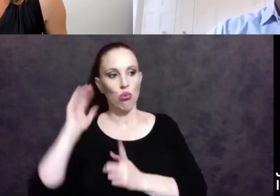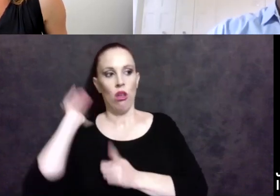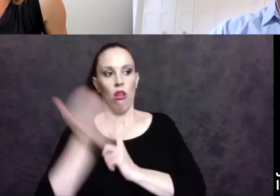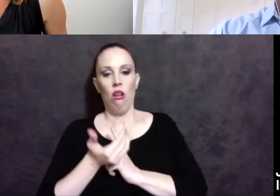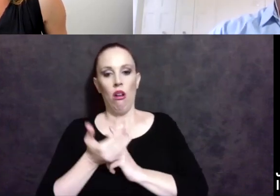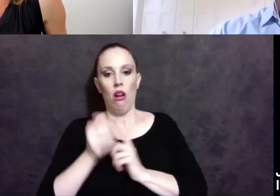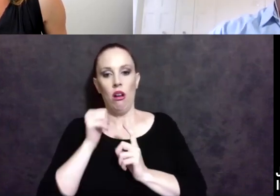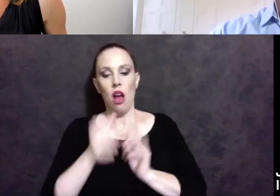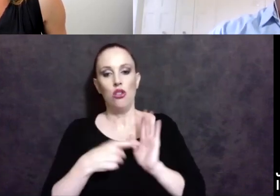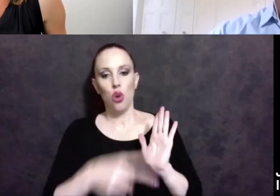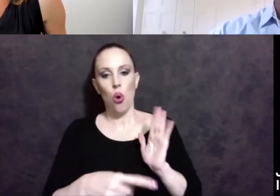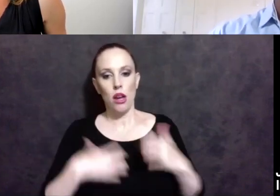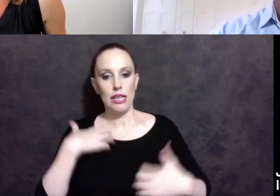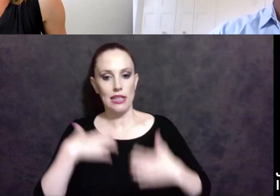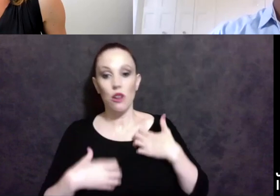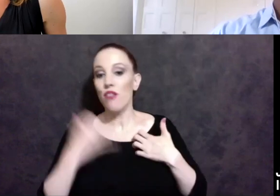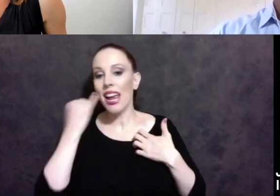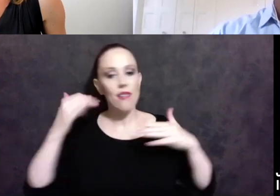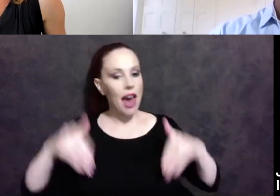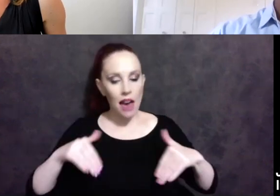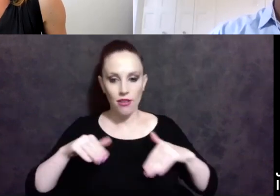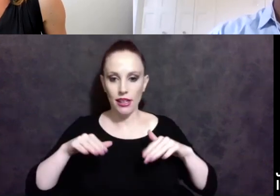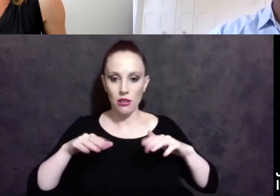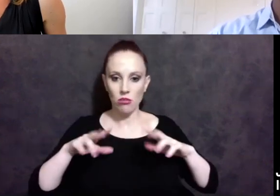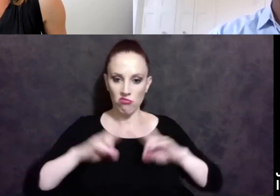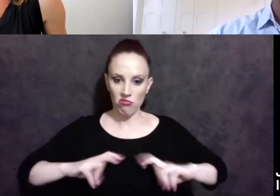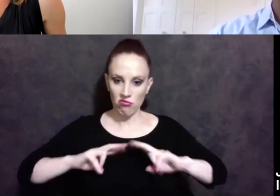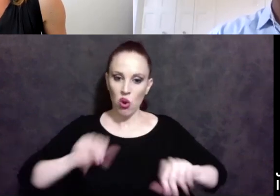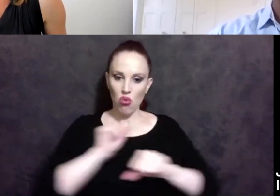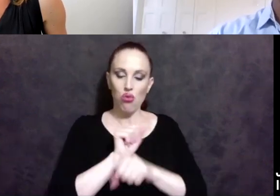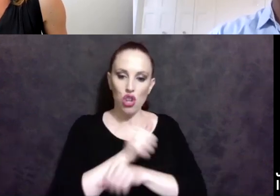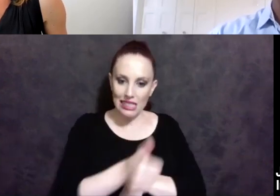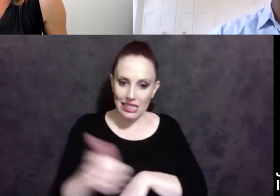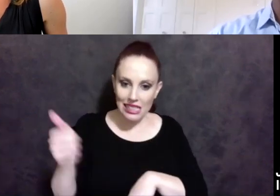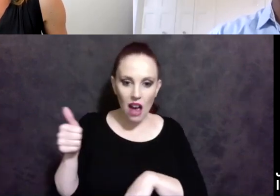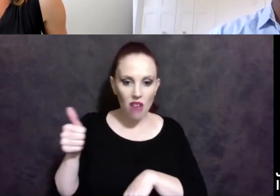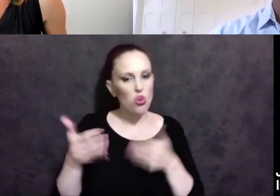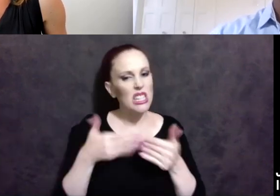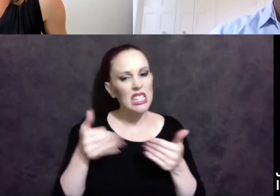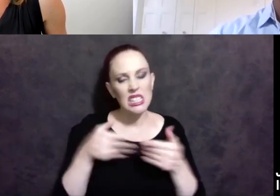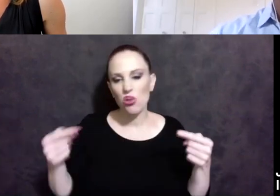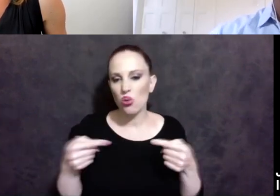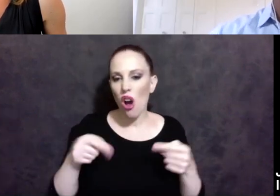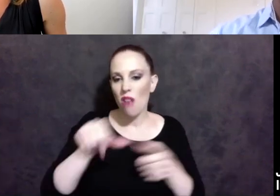if you haven't done your own work. We can do harm to each other if we haven't done our